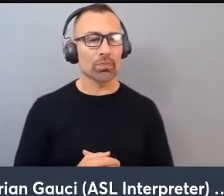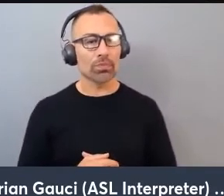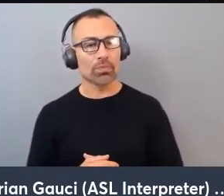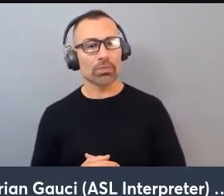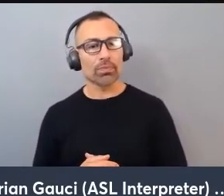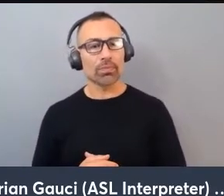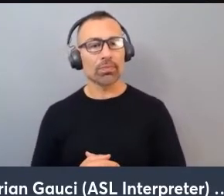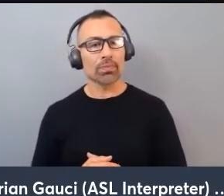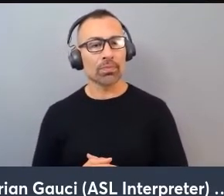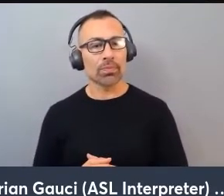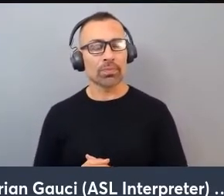well let me start in order.